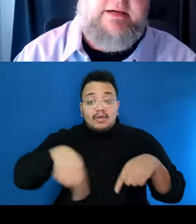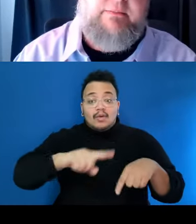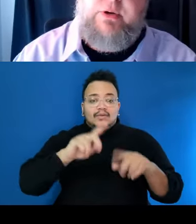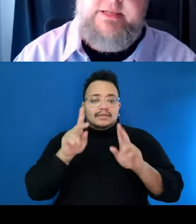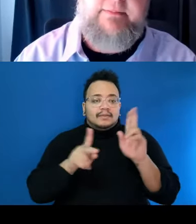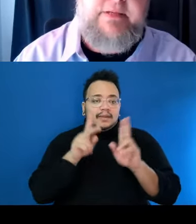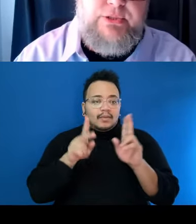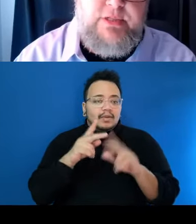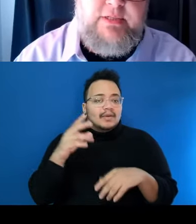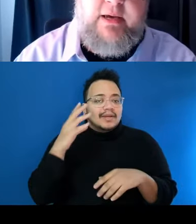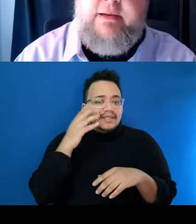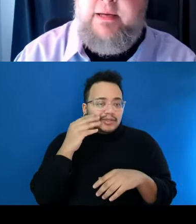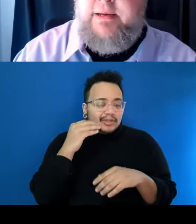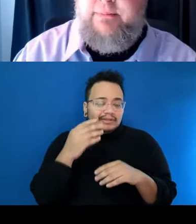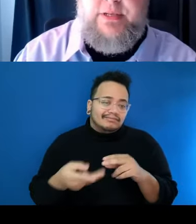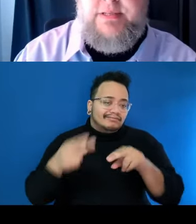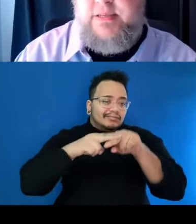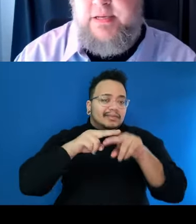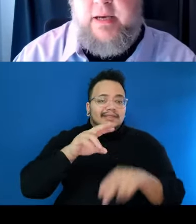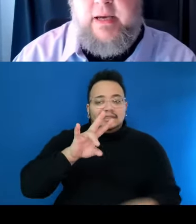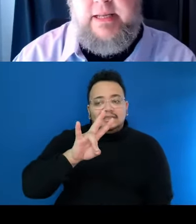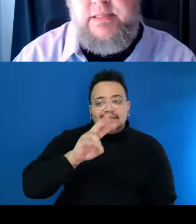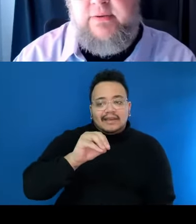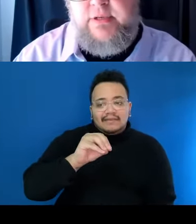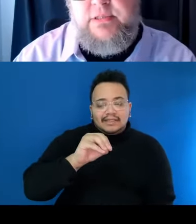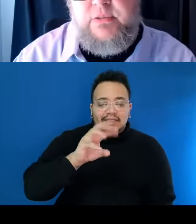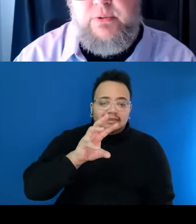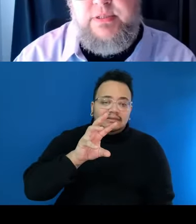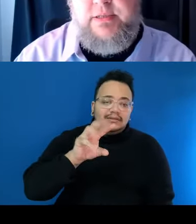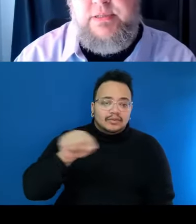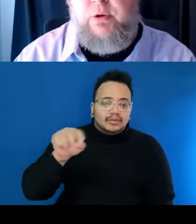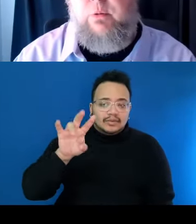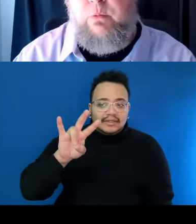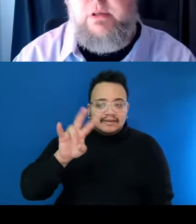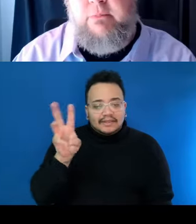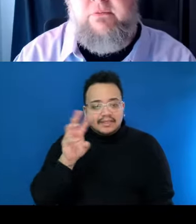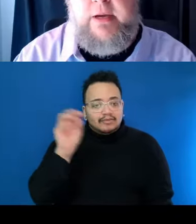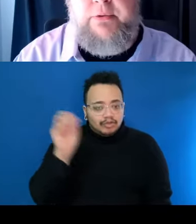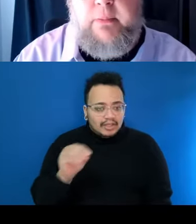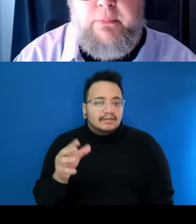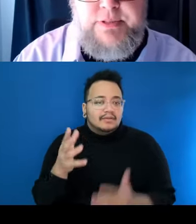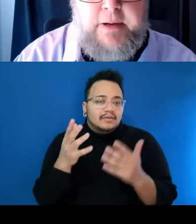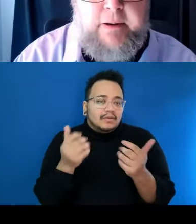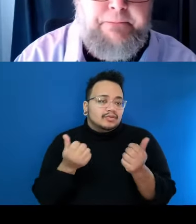or attempting suicide between 69 and 76%. So, really profound numbers there.